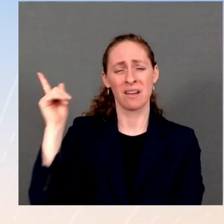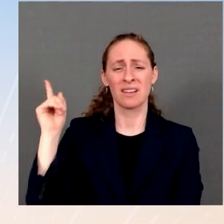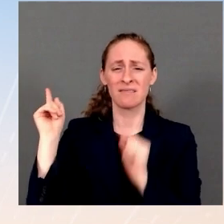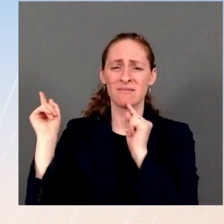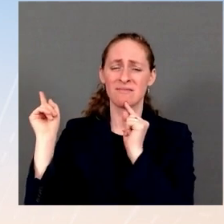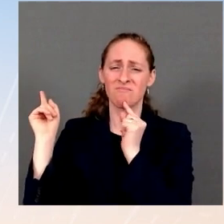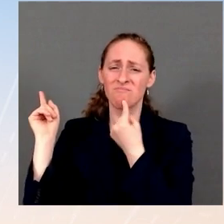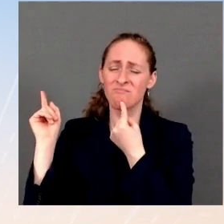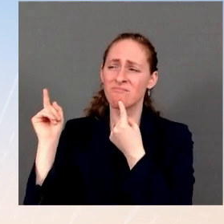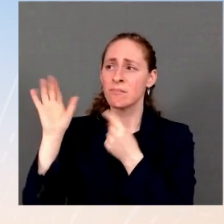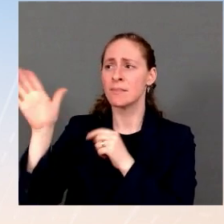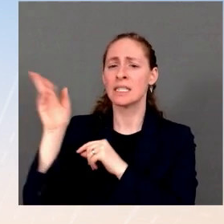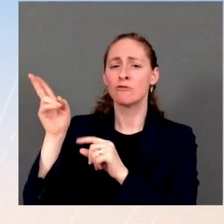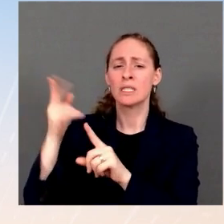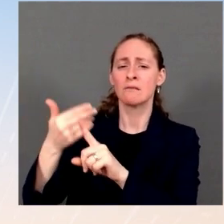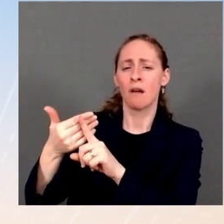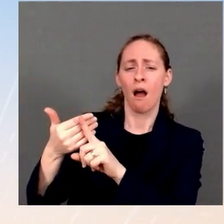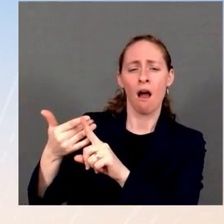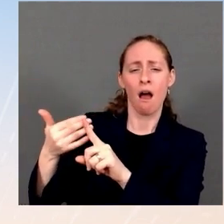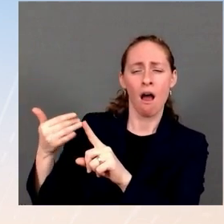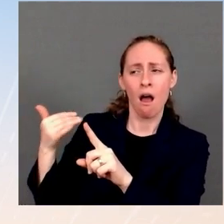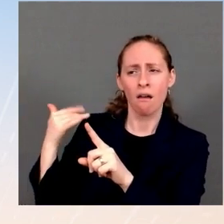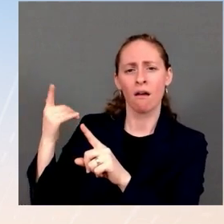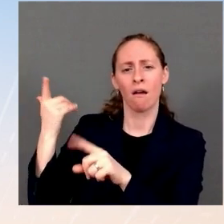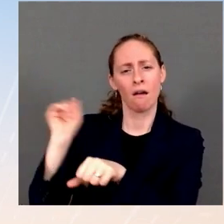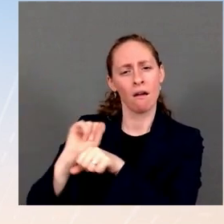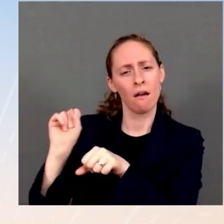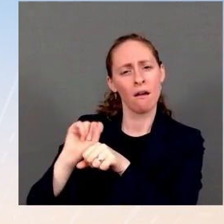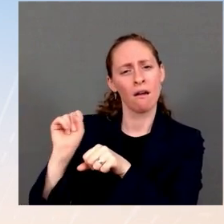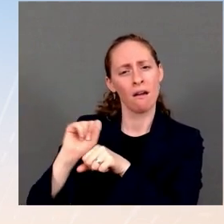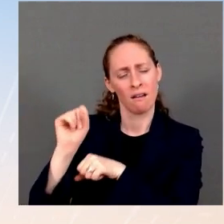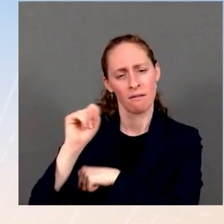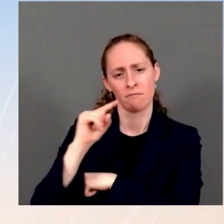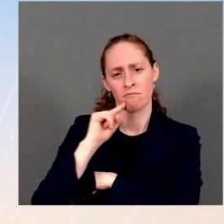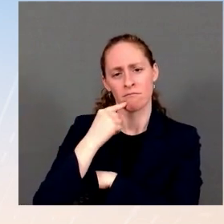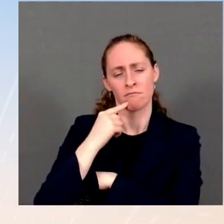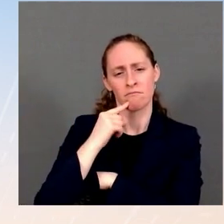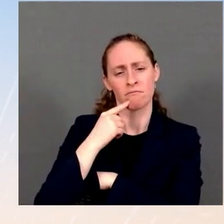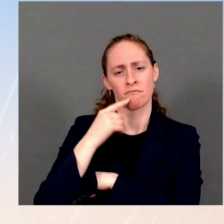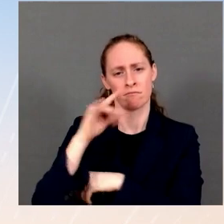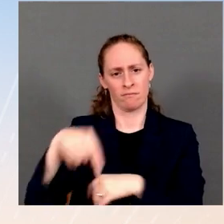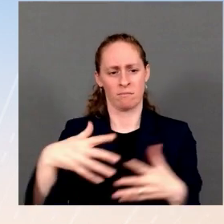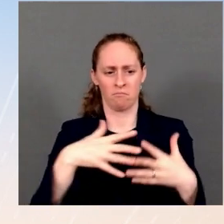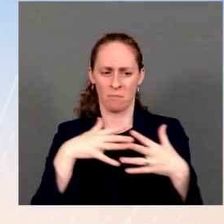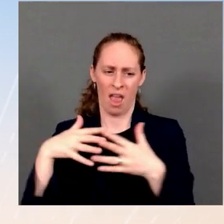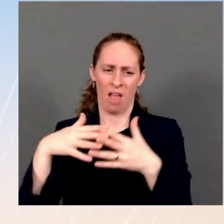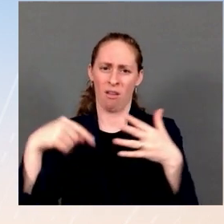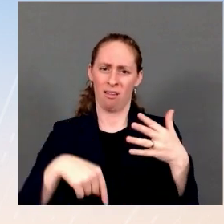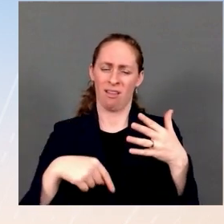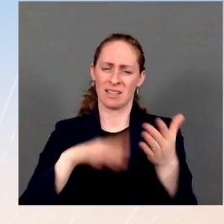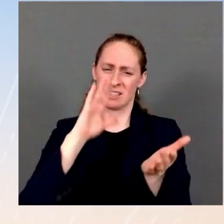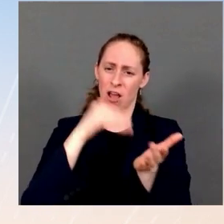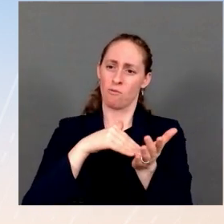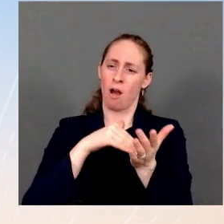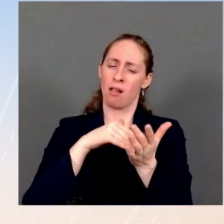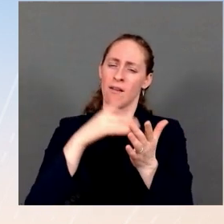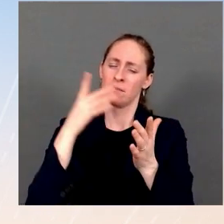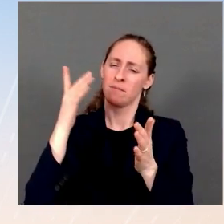and will continue to work with Congress to get this done. And he's going to continue to focus on it and so will his team. Go ahead. The Press: Thank you.